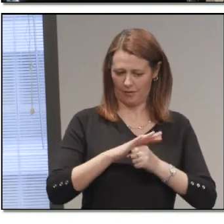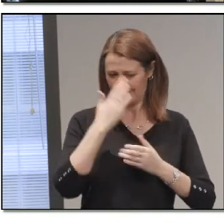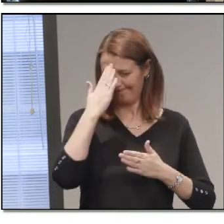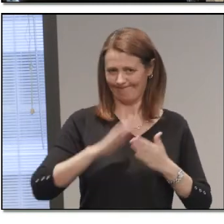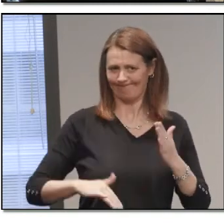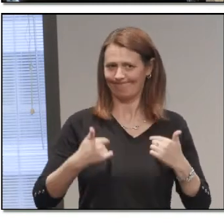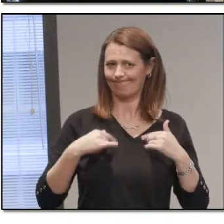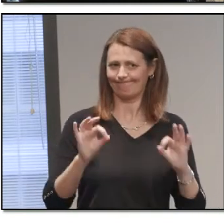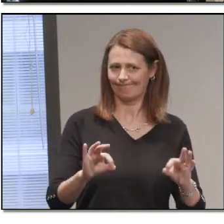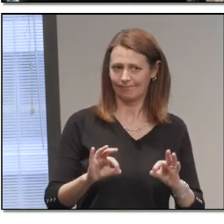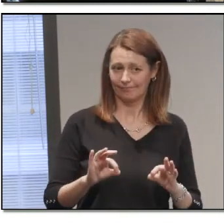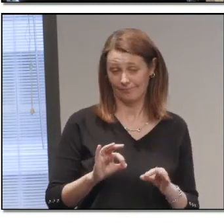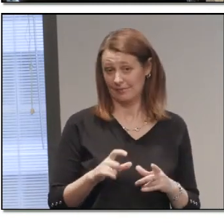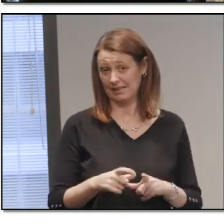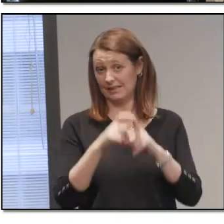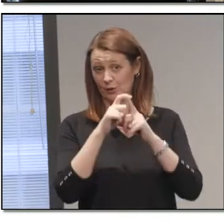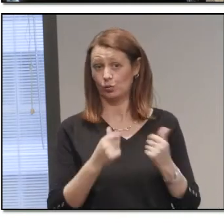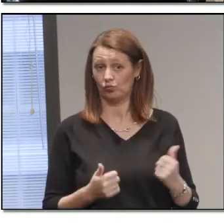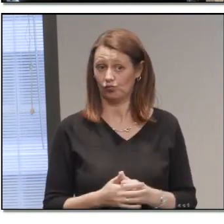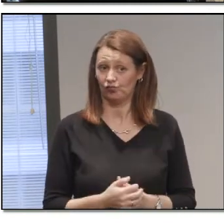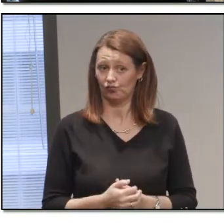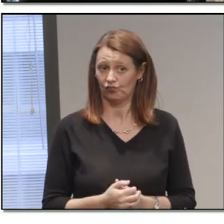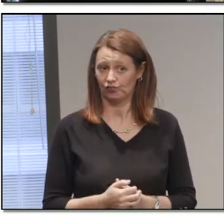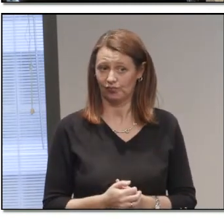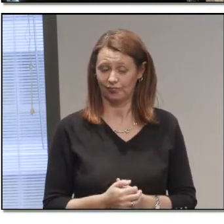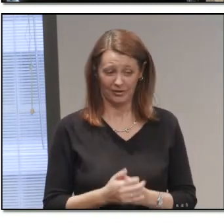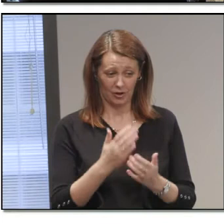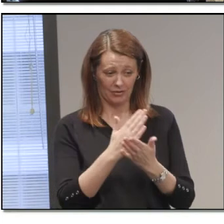is it's difficult and in in essence it's not done.